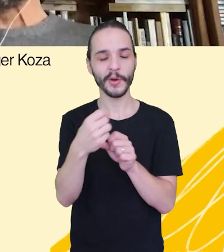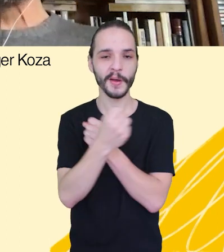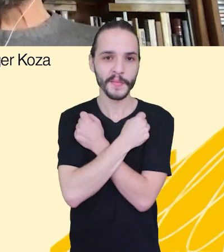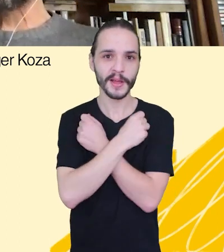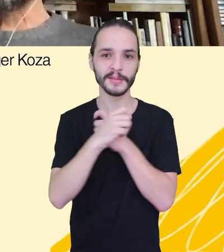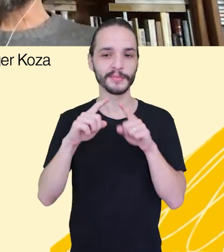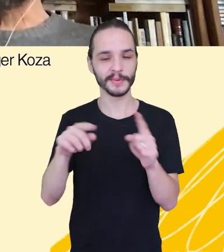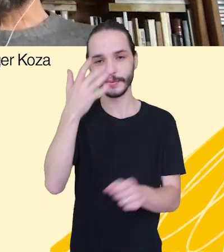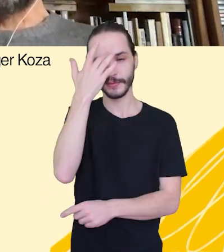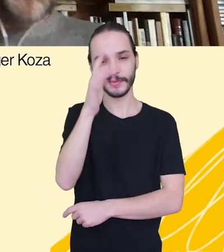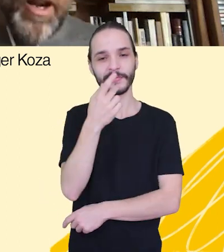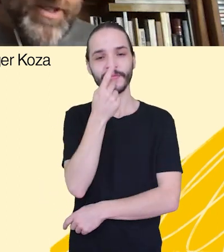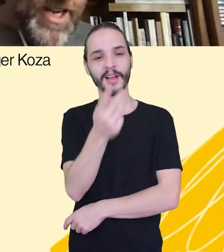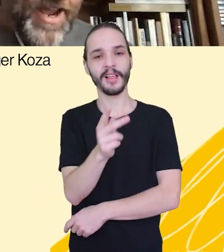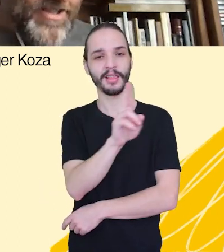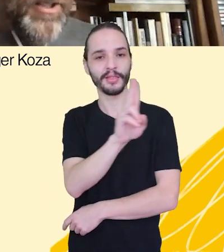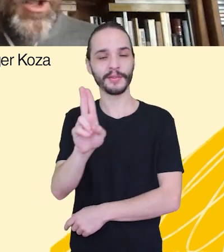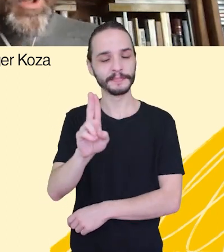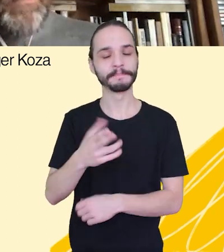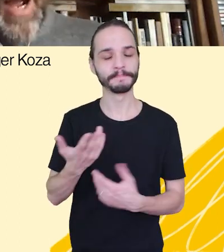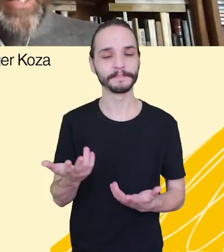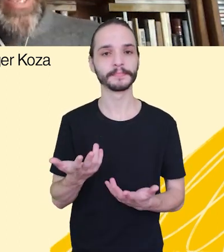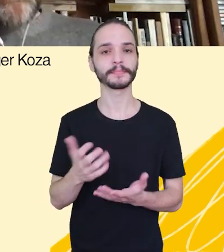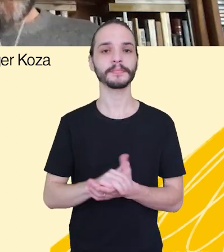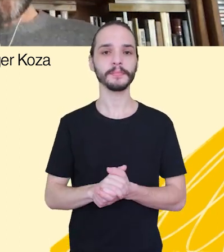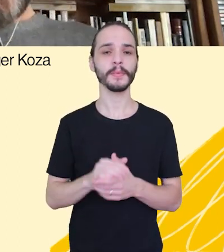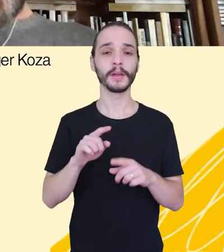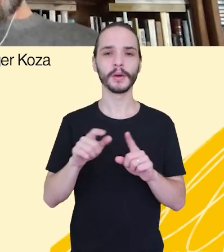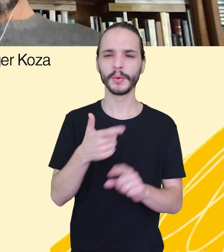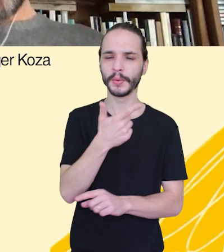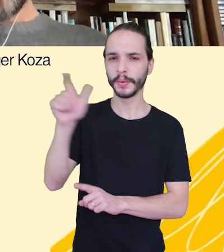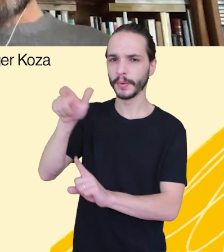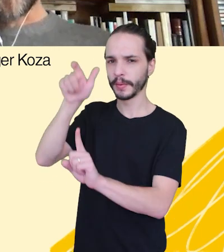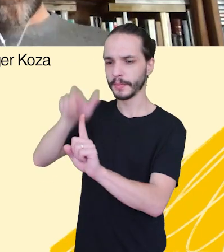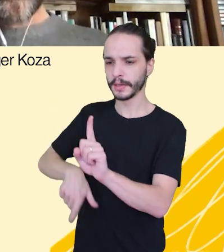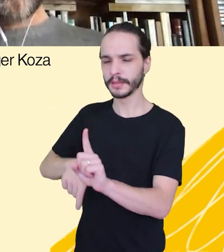And the other character is with a bike and there is a long conversation